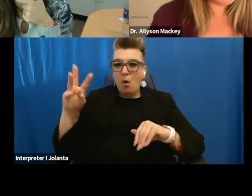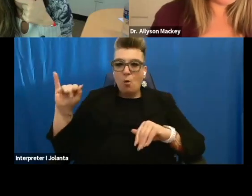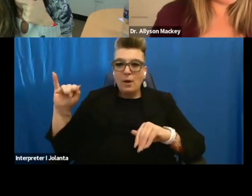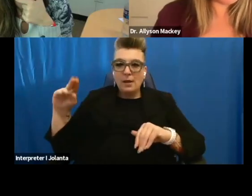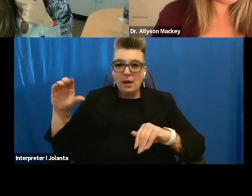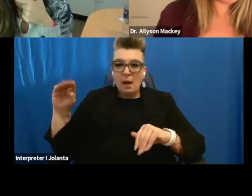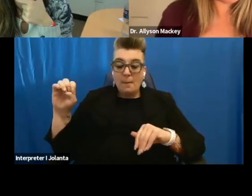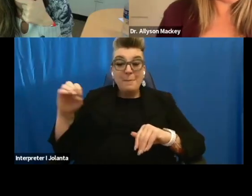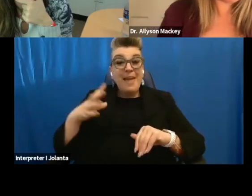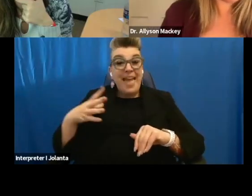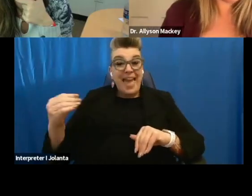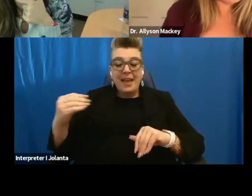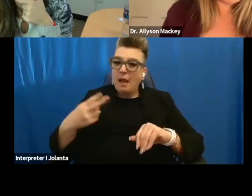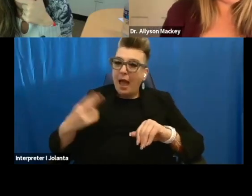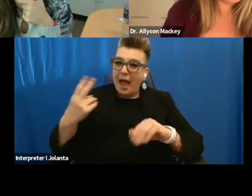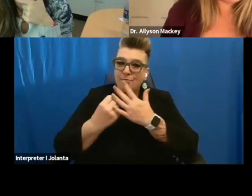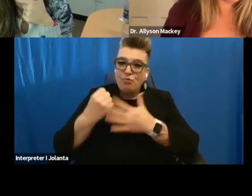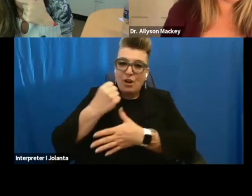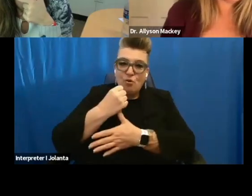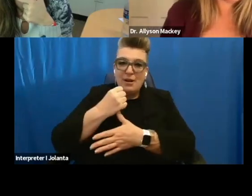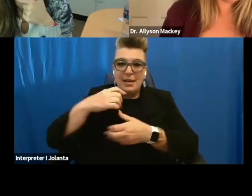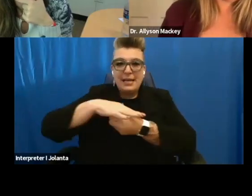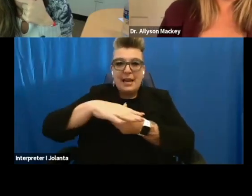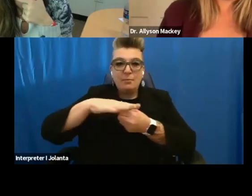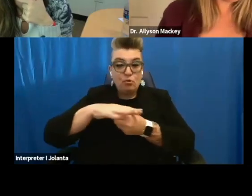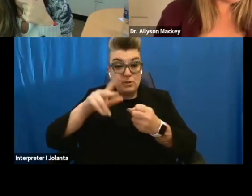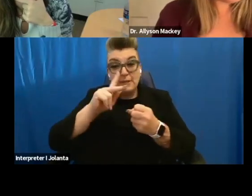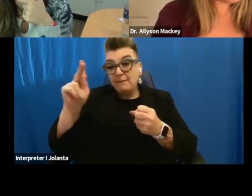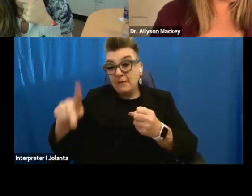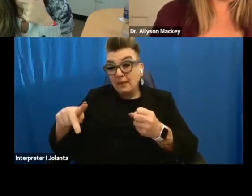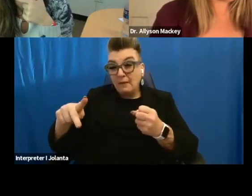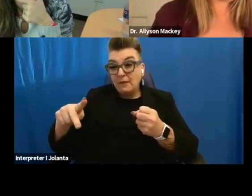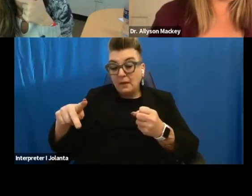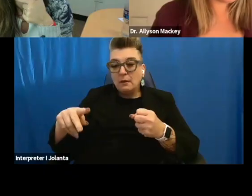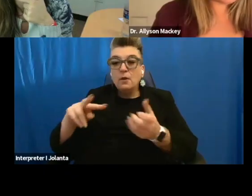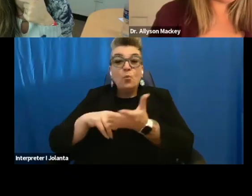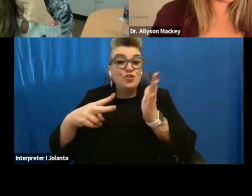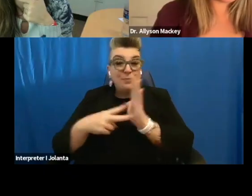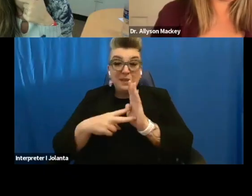priority neighborhoods of Philadelphia so they have to not earn a lot of money themselves and